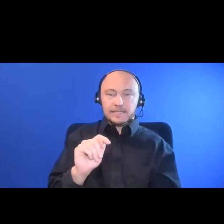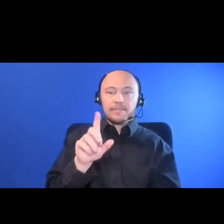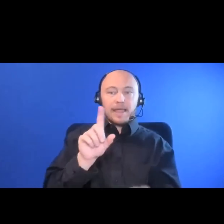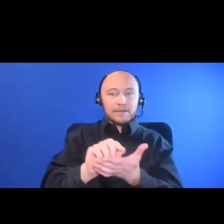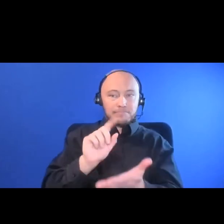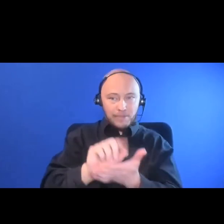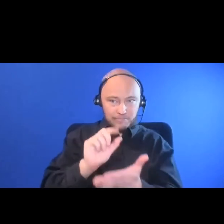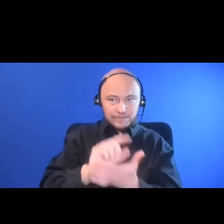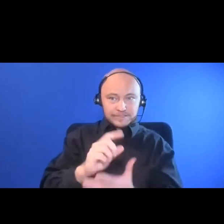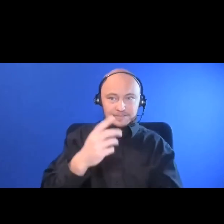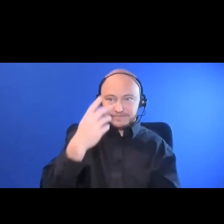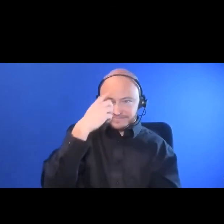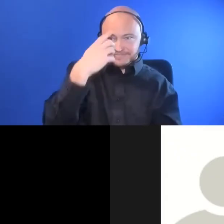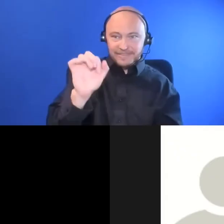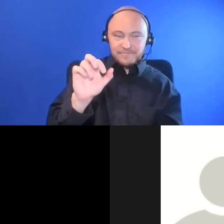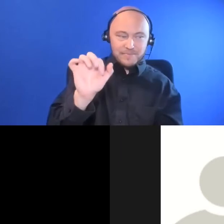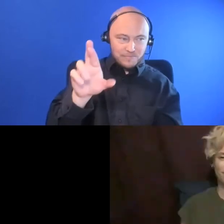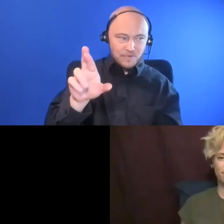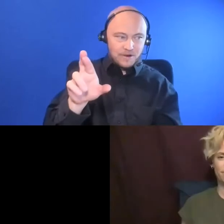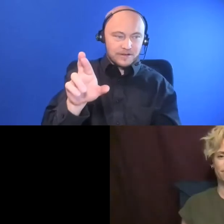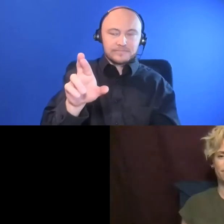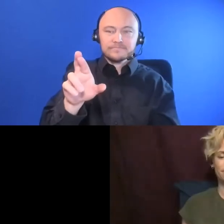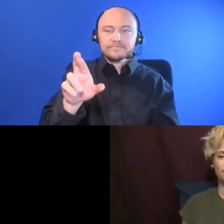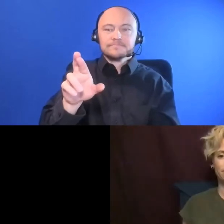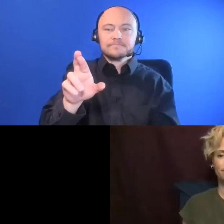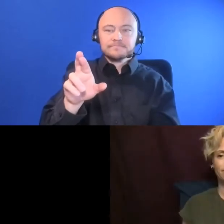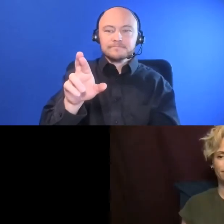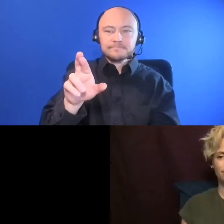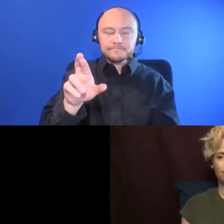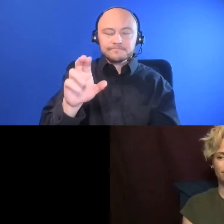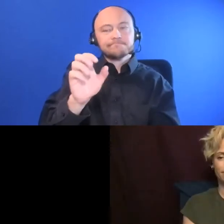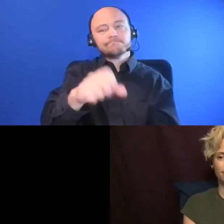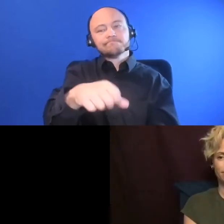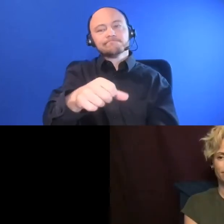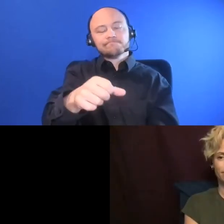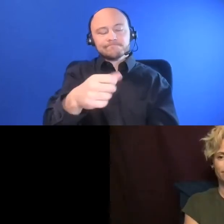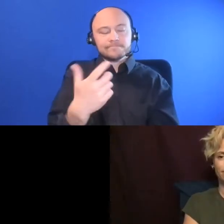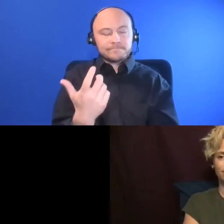So, yeah, it's been great knowing